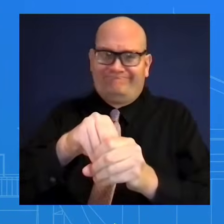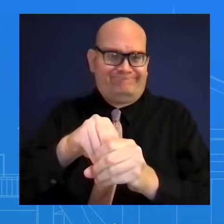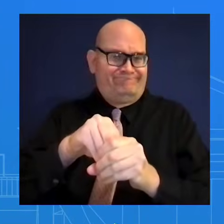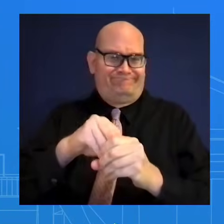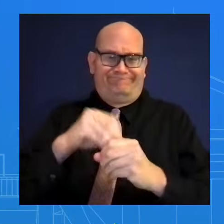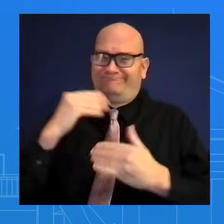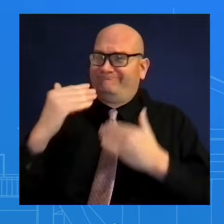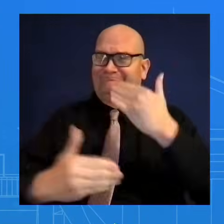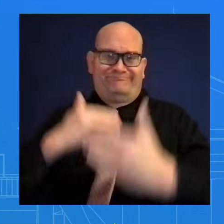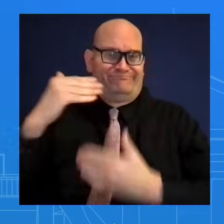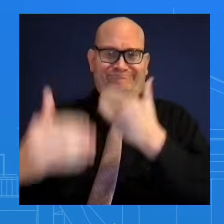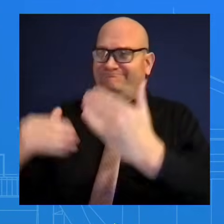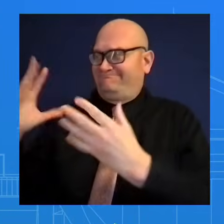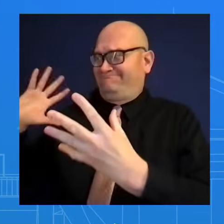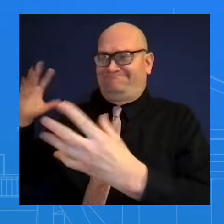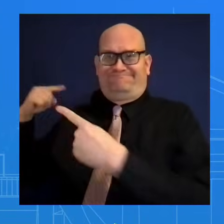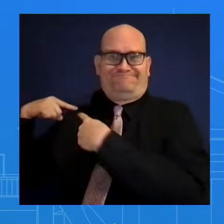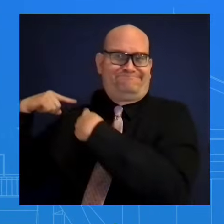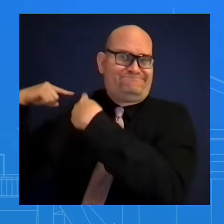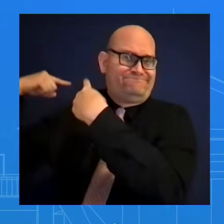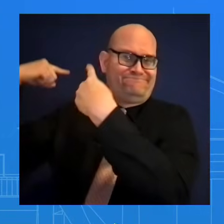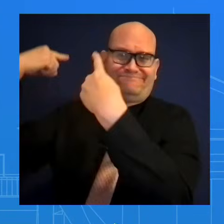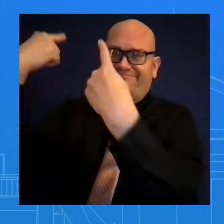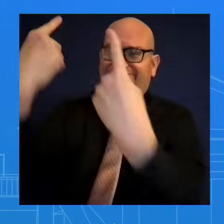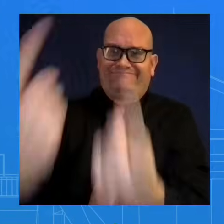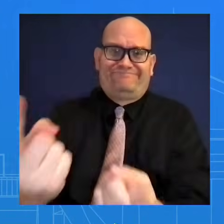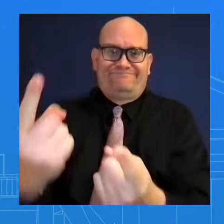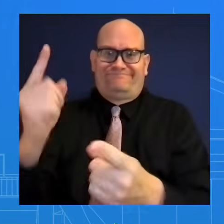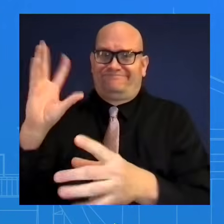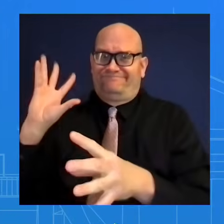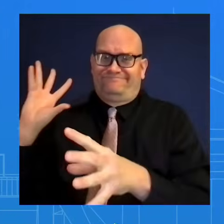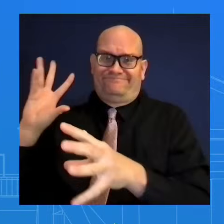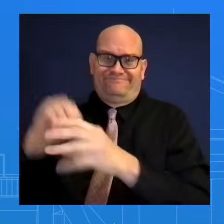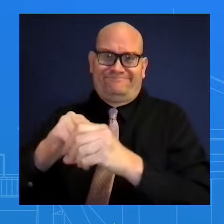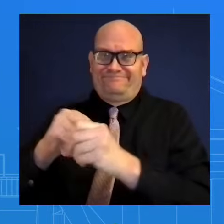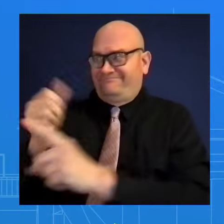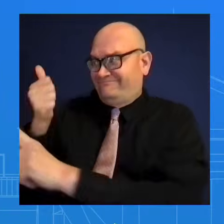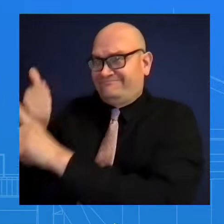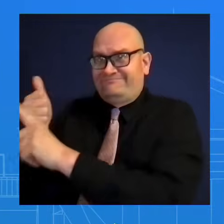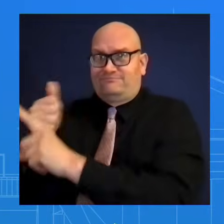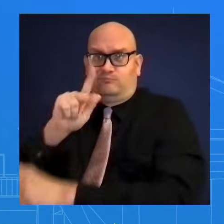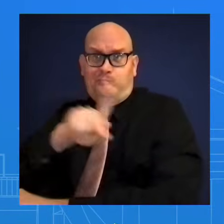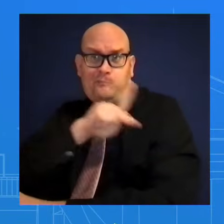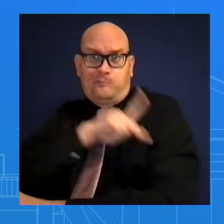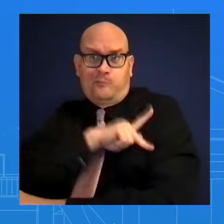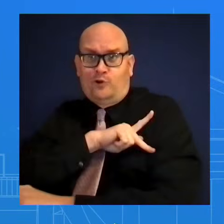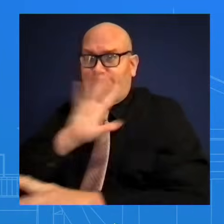He's been involved -- personally involved. We don't read out calls, private conversations.